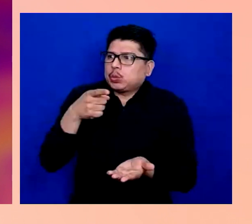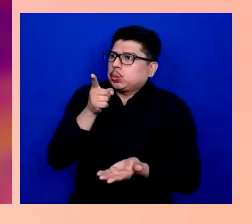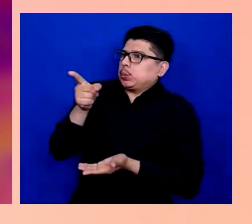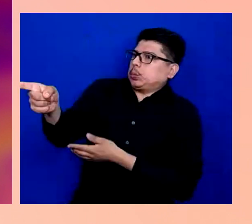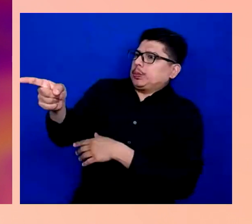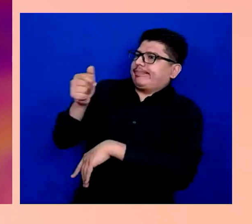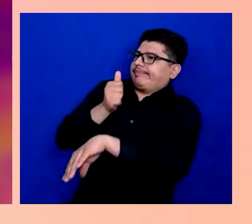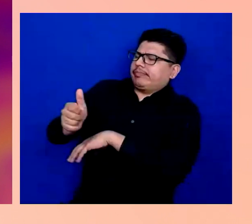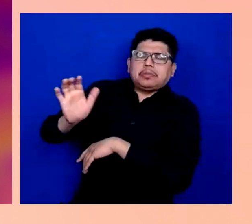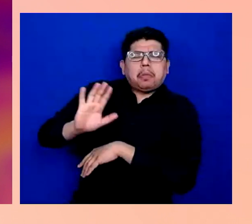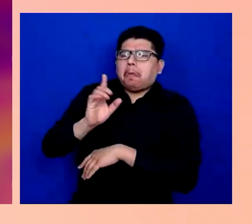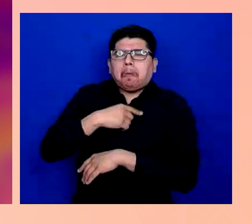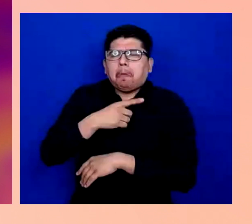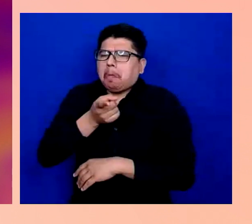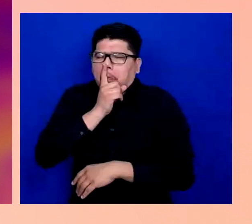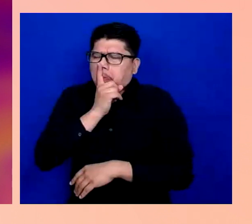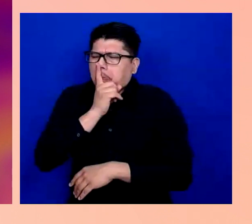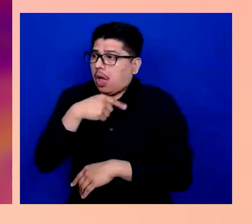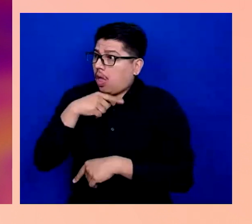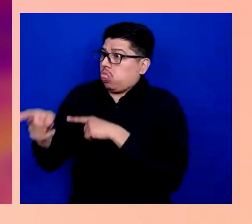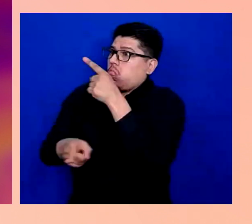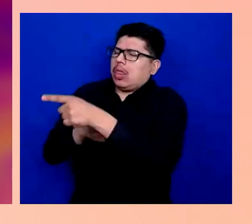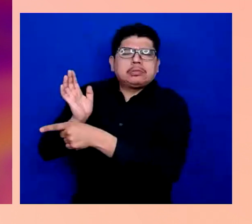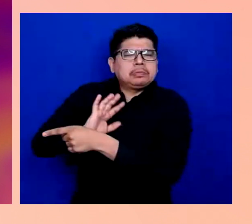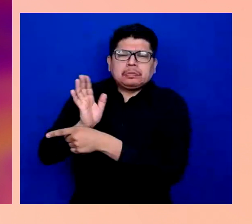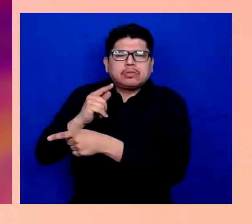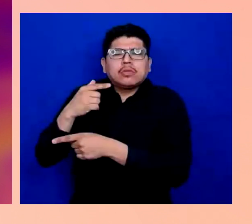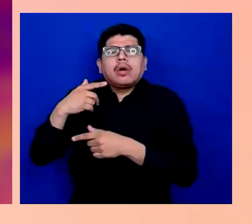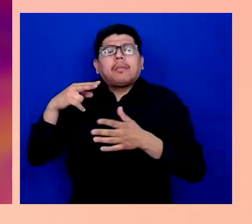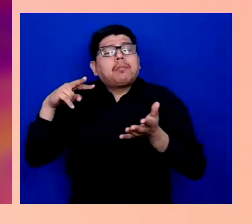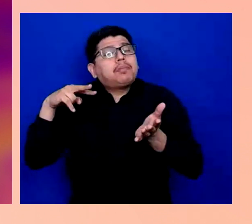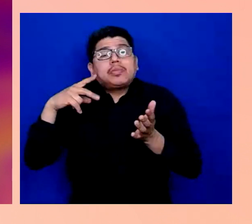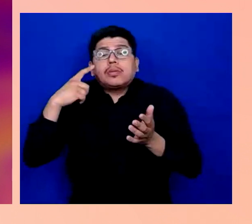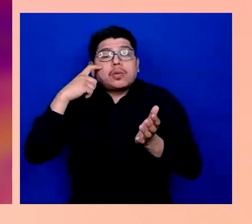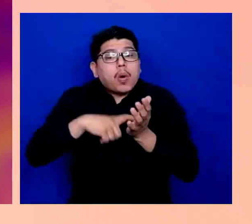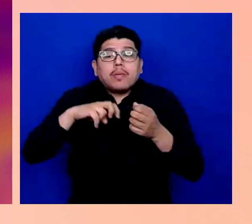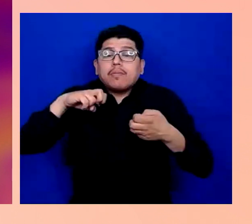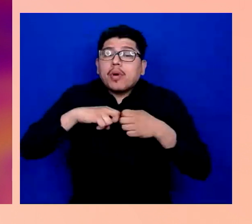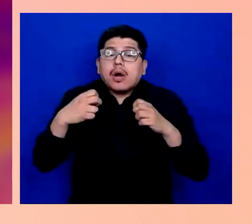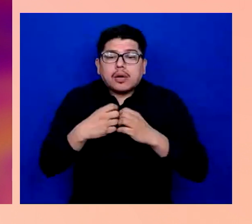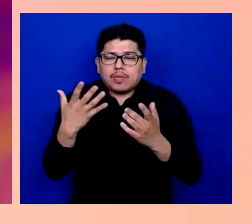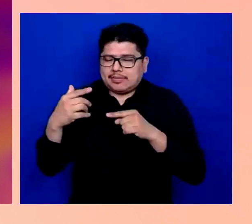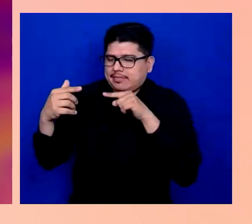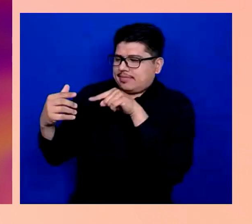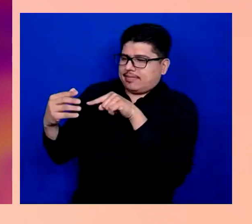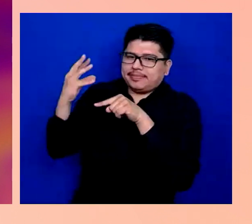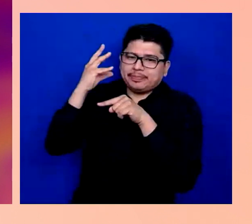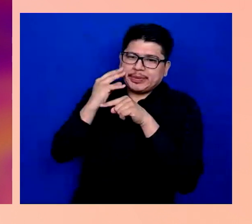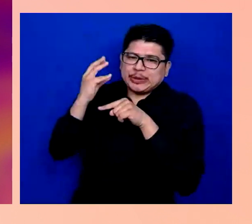The problem is with the experiences that we're building, that don't conform to the way that you want to think and